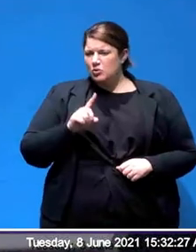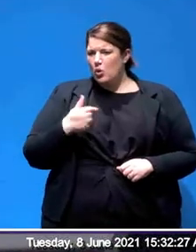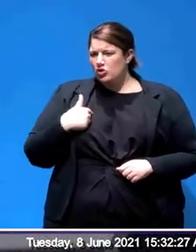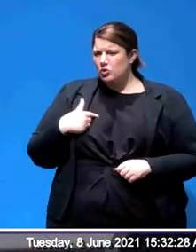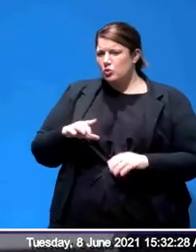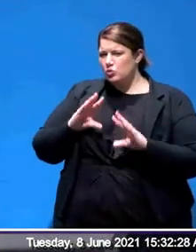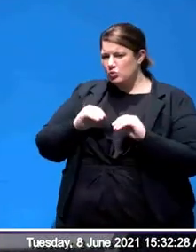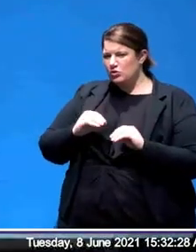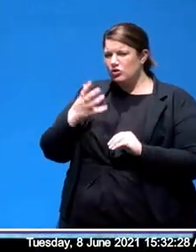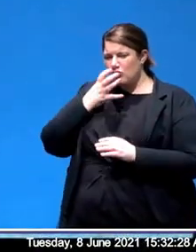I'm sorry to interrupt.